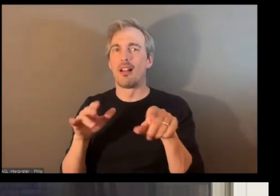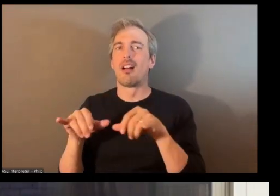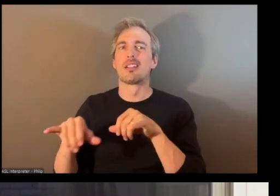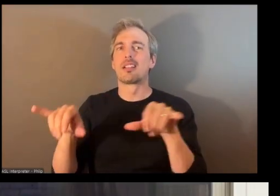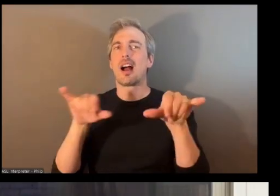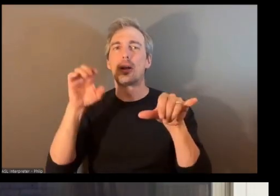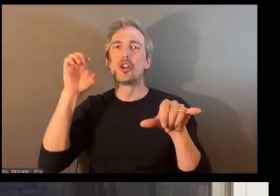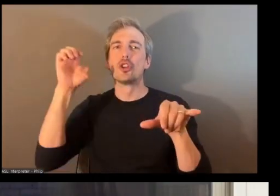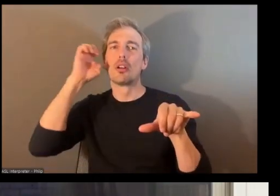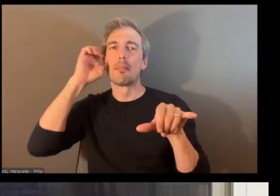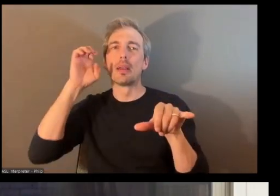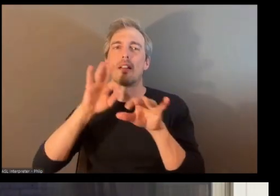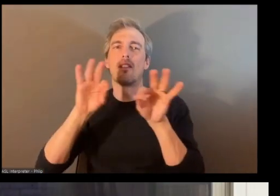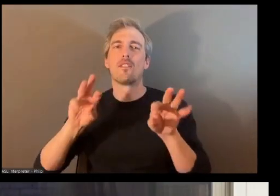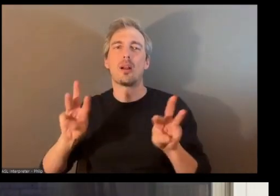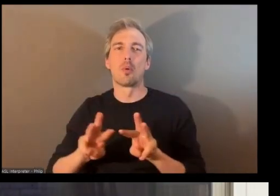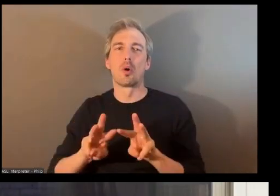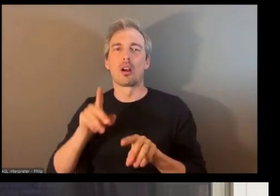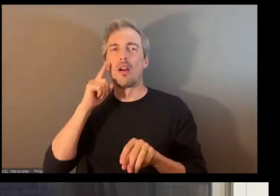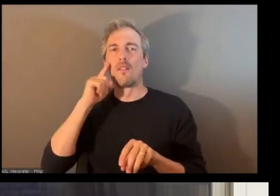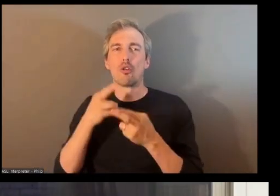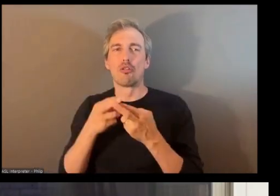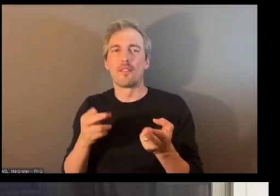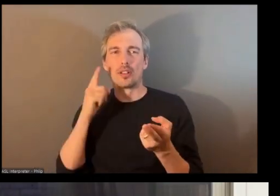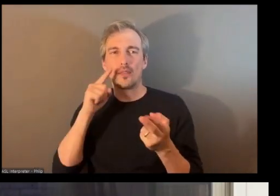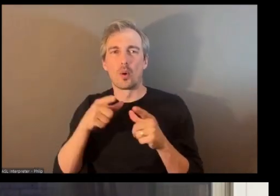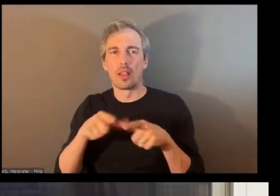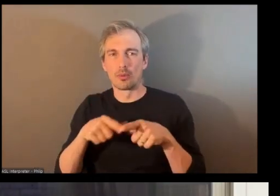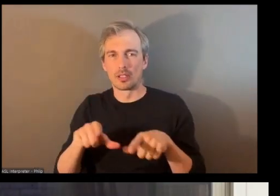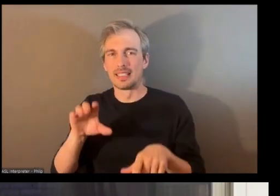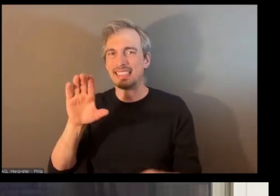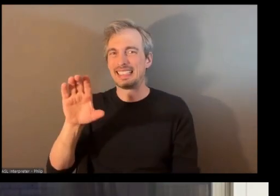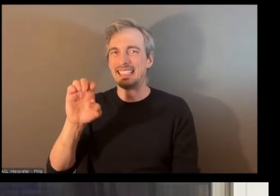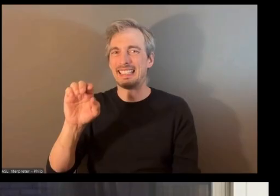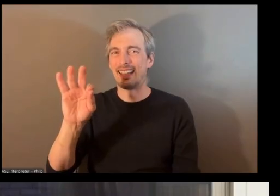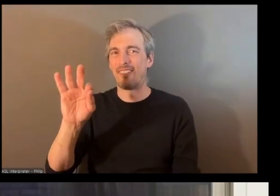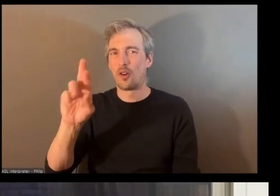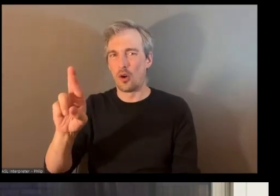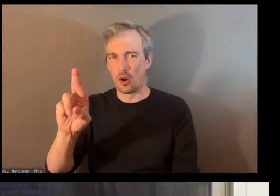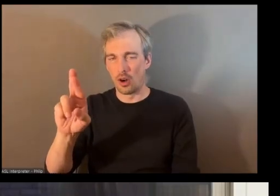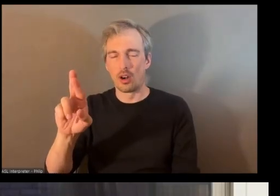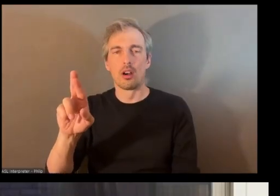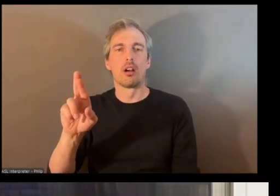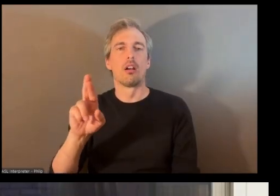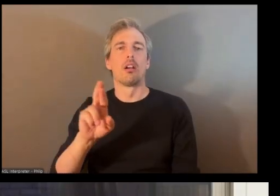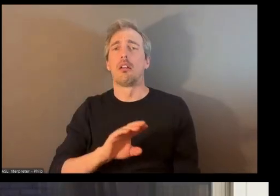And it allows you to just paste the text that you have a question about.